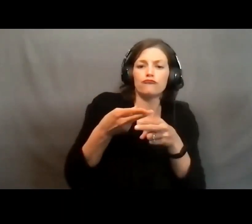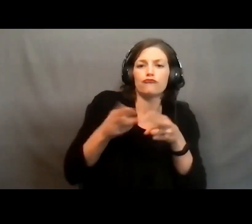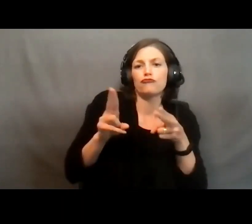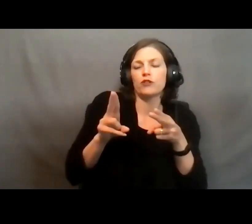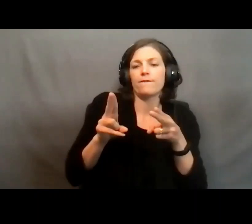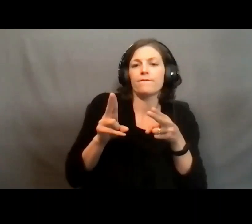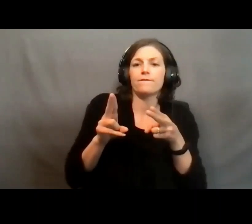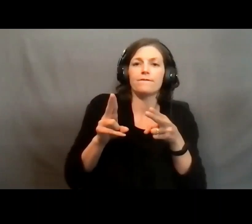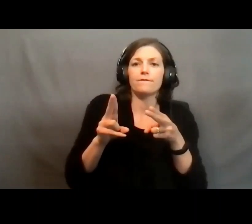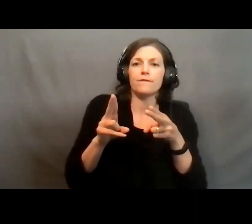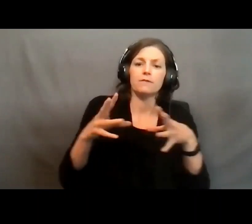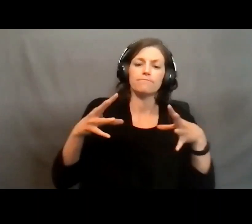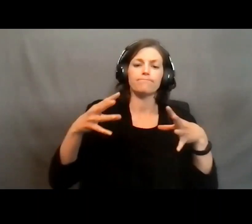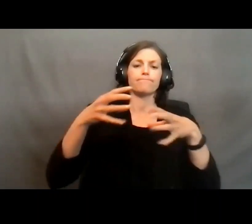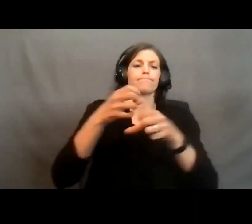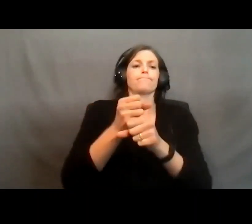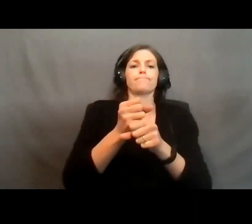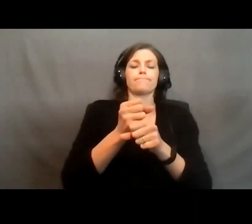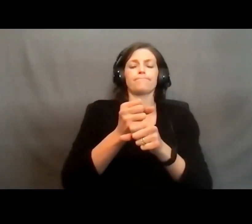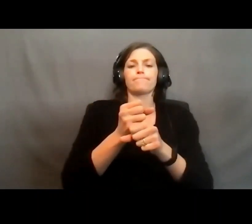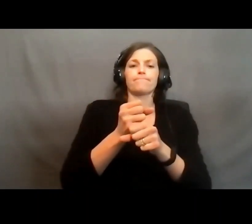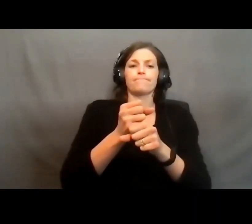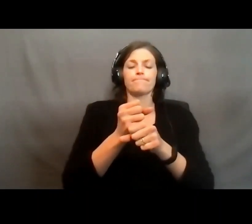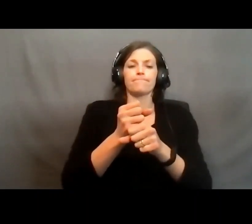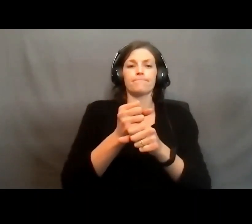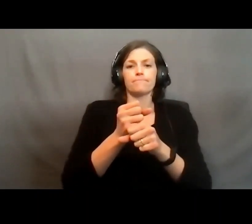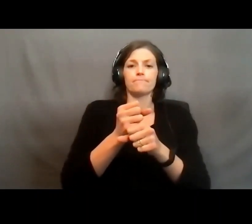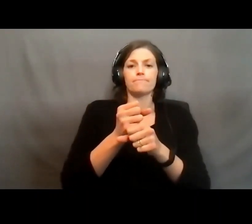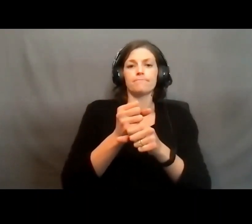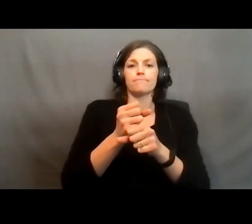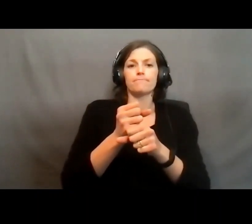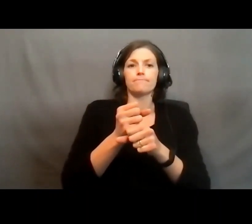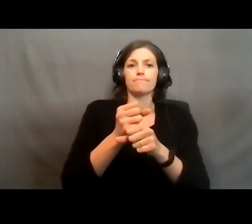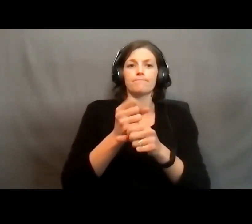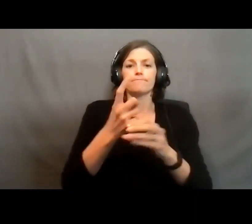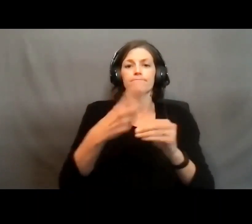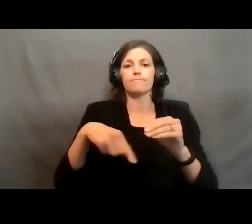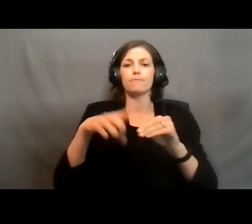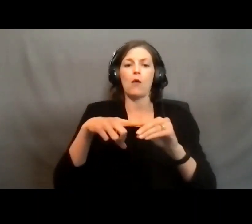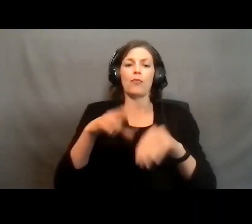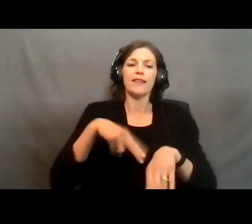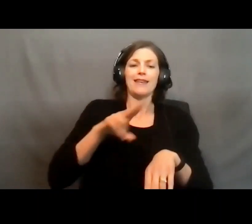the nature of the paper 13:39:55 and that work in